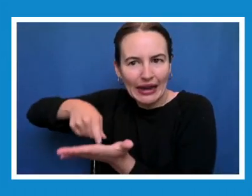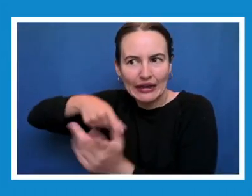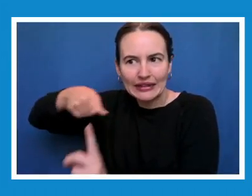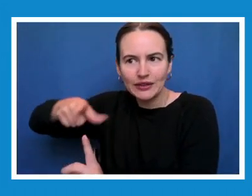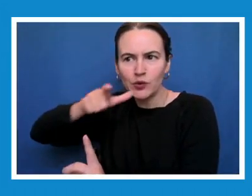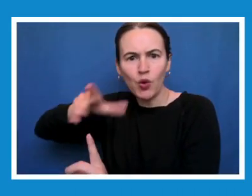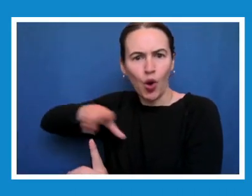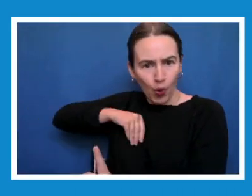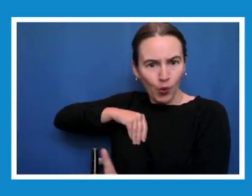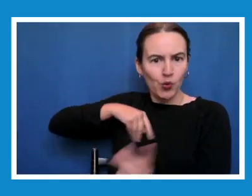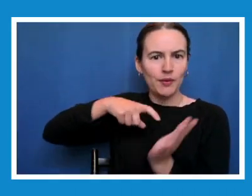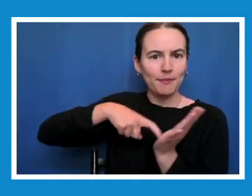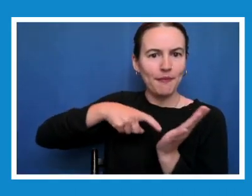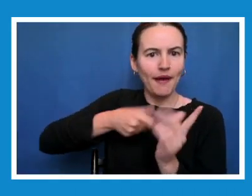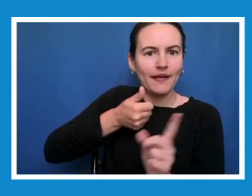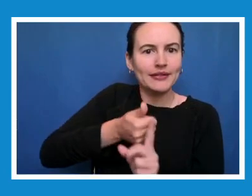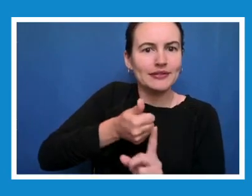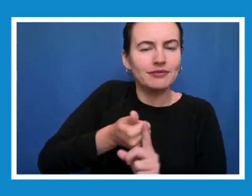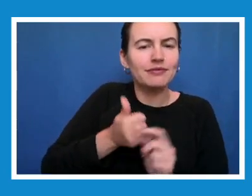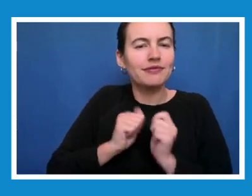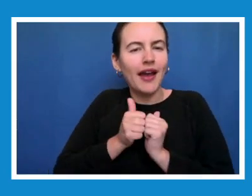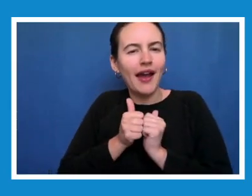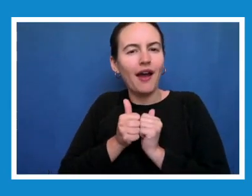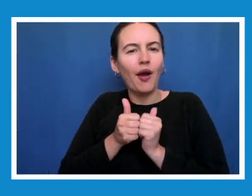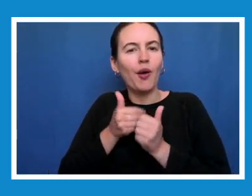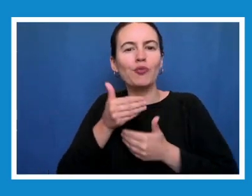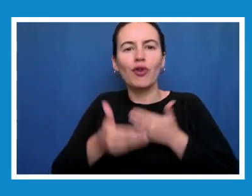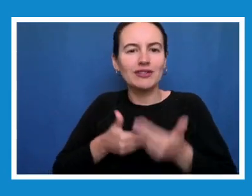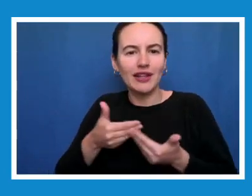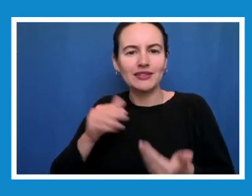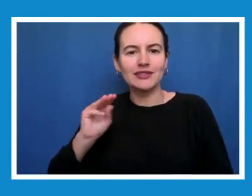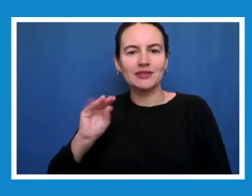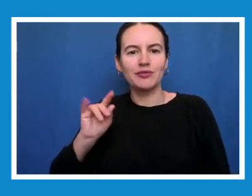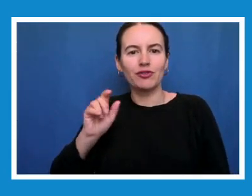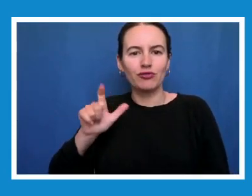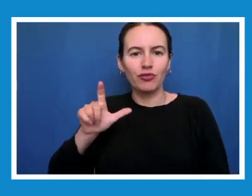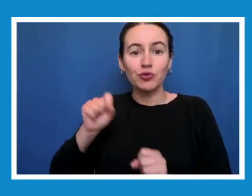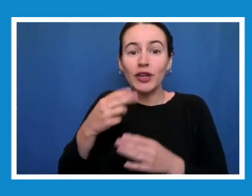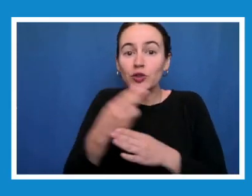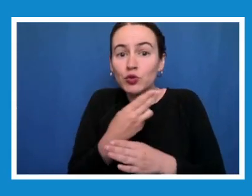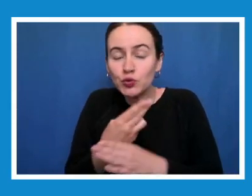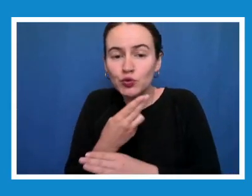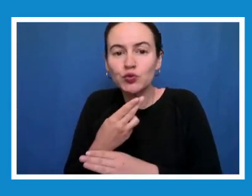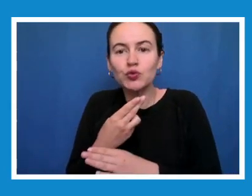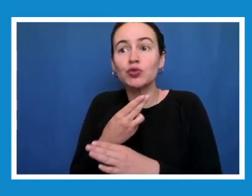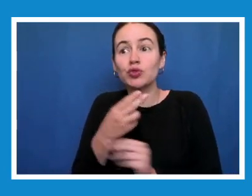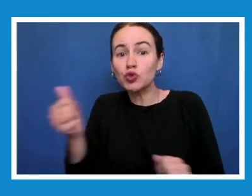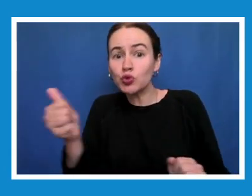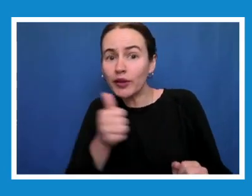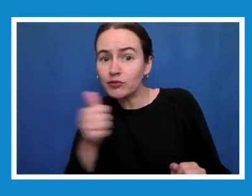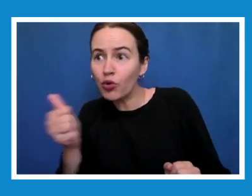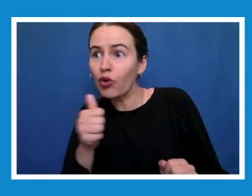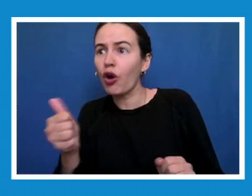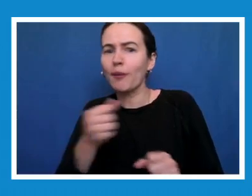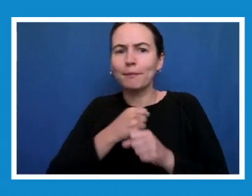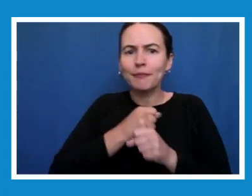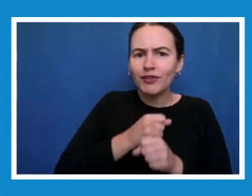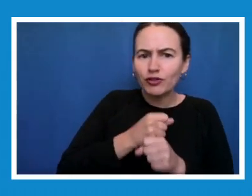how do the minerals get processed into usable parts what about transport manufacturing who